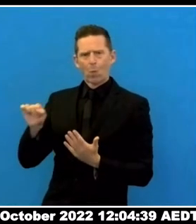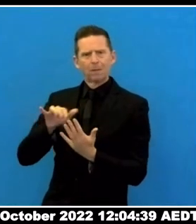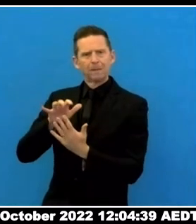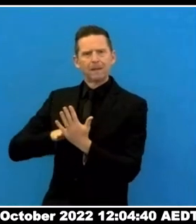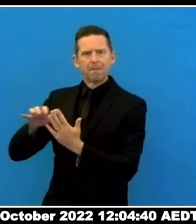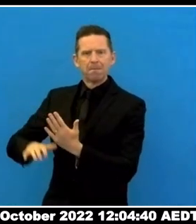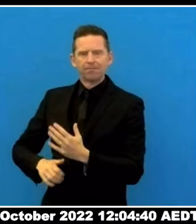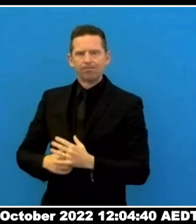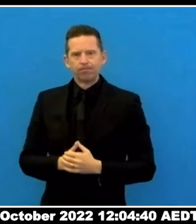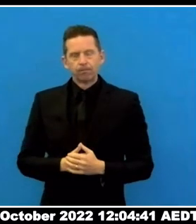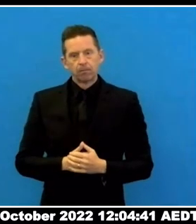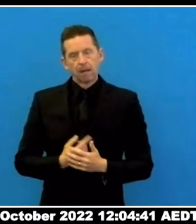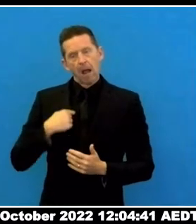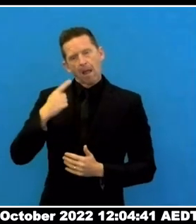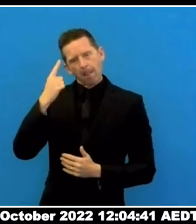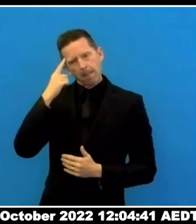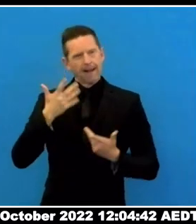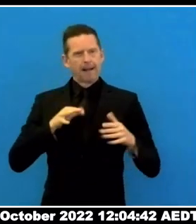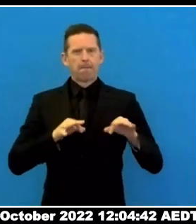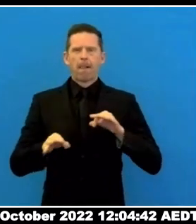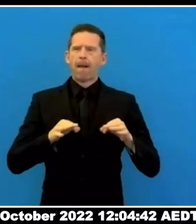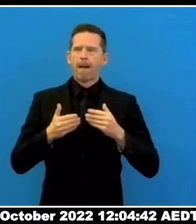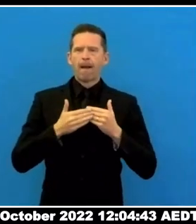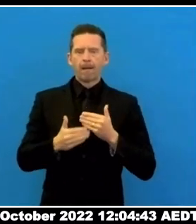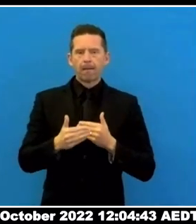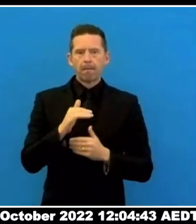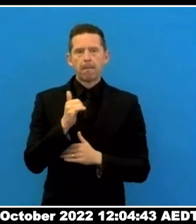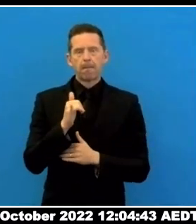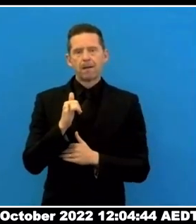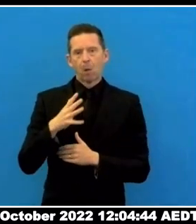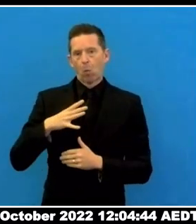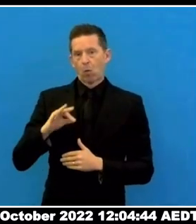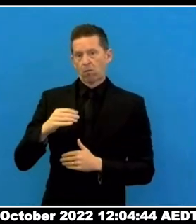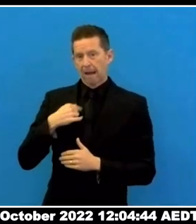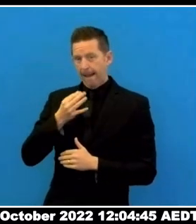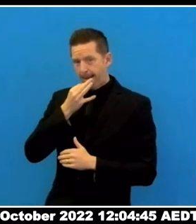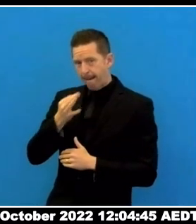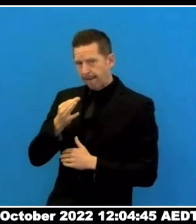What I thought we might do is start by just asking a little bit about yourself,